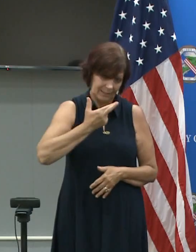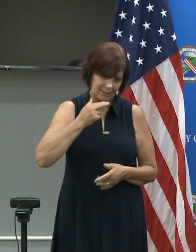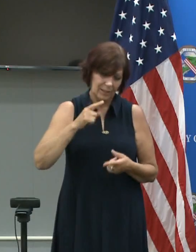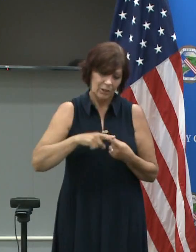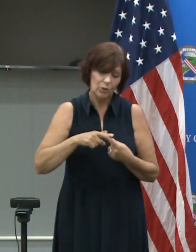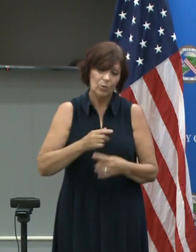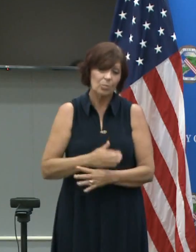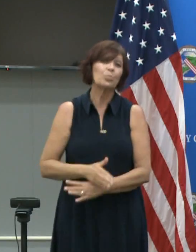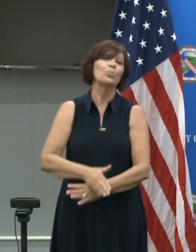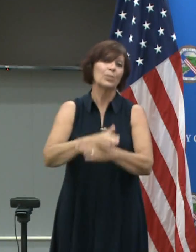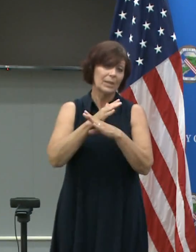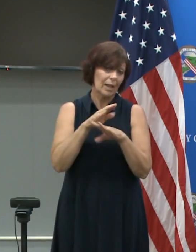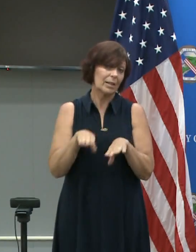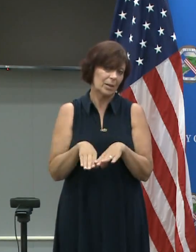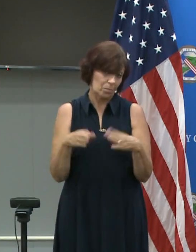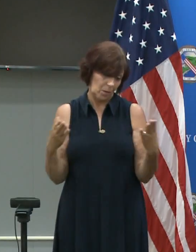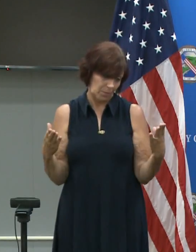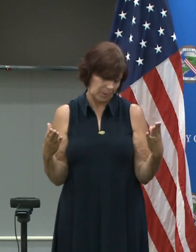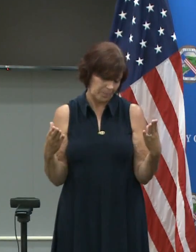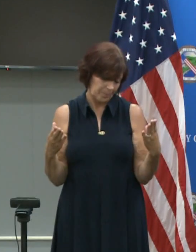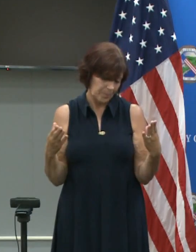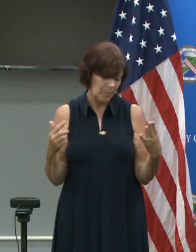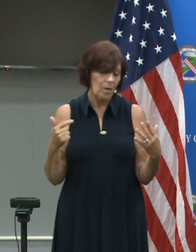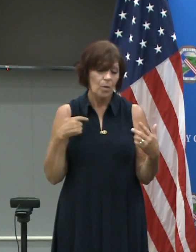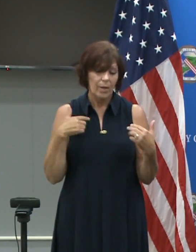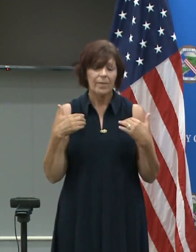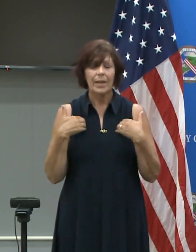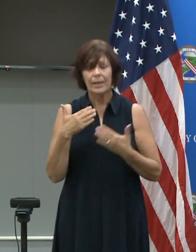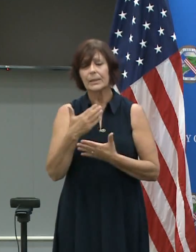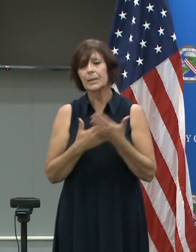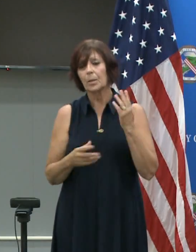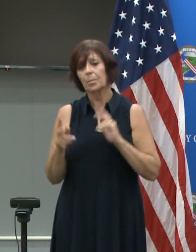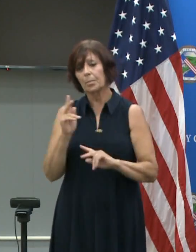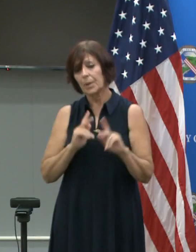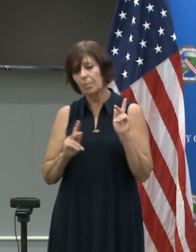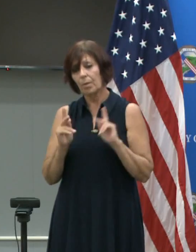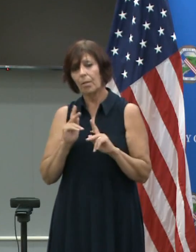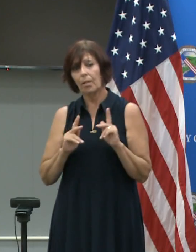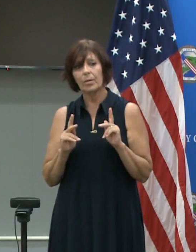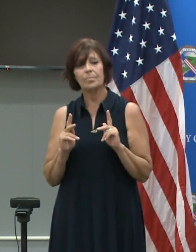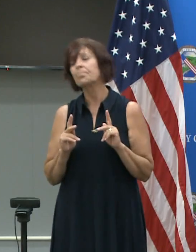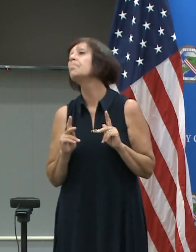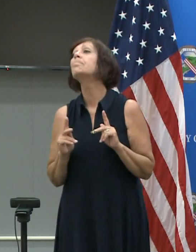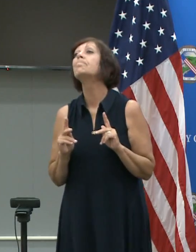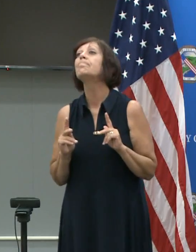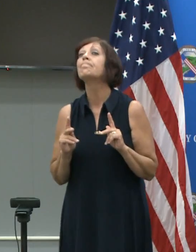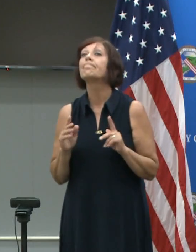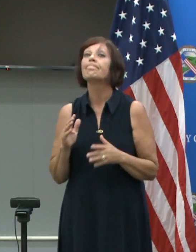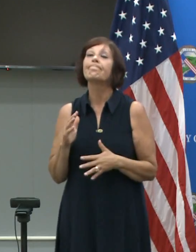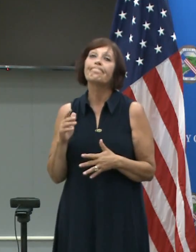THERE TO PROTECT THE GENERAL PUBLIC. AND WE'VE HAD THERE TO PROTECT THE GENERAL PUBLIC. AND WE'VE HAD SOME GENERAL PUBLIC. AND WE'VE HAD SOME GENERAL PUBLIC. AND WE'VE HAD SOME PEOPLE GENERAL PUBLIC. AND WE'VE HAD SOME PEOPLE THAT GENERAL PUBLIC. AND WE'VE HAD SOME PEOPLE THAT THEY'RE WE'VE HAD SOME PEOPLE THAT THEY'RE WE'VE HAD SOME PEOPLE THAT THEY'RE TALKING WE'VE HAD SOME PEOPLE THAT THEY'RE TALKING TO WE'VE HAD SOME PEOPLE THAT THEY'RE TALKING TO AS WE'VE HAD SOME PEOPLE THAT THEY'RE TALKING TO AS PART WE'VE HAD SOME PEOPLE THAT THEY'RE TALKING TO AS PART OF PEOPLE THAT THEY'RE TALKING TO AS PART OF PEOPLE THAT THEY'RE TALKING TO AS PART OF THE PEOPLE THAT THEY'RE TALKING TO AS PART OF THE BUSINESSES PEOPLE THAT THEY'RE TALKING TO AS PART OF THE BUSINESSES SND TALKING TO AS PART OF THE BUSINESSES SND TALKING TO AS PART OF THE BUSINESSES SND AND TALKING TO AS PART OF THE BUSINESSES SND AND OTHER TALKING TO AS PART OF THE BUSINESSES SND AND OTHER LIKE TALKING TO AS PART OF THE BUSINESSES SND AND OTHER LIKE HAVE THE BUSINESSES SND AND OTHER LIKE HAVE THE BUSINESSES SND AND OTHER LIKE HAVE NOT THE BUSINESSES SND AND OTHER LIKE HAVE NOT TREATED THE BUSINESSES SND AND OTHER LIKE HAVE NOT TREATED THEM AND OTHER LIKE HAVE NOT TREATED THEM AND OTHER LIKE HAVE NOT TREATED THEM WELL. AND OTHER LIKE HAVE NOT TREATED THEM WELL. AND AND OTHER LIKE HAVE NOT TREATED THEM WELL. AND I'M AND OTHER LIKE HAVE NOT TREATED THEM WELL. AND I'M TELLING